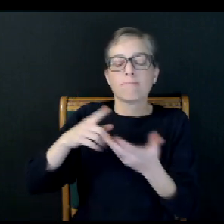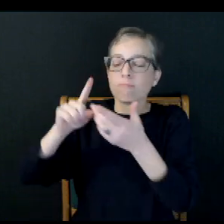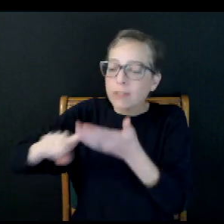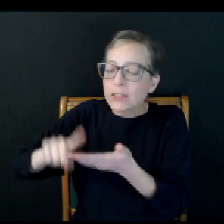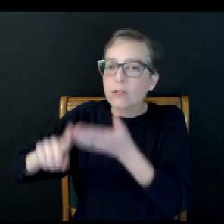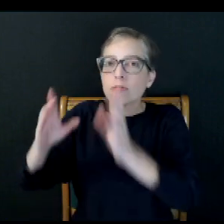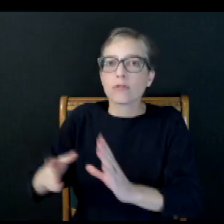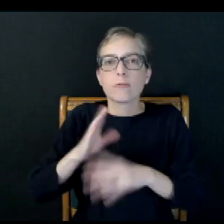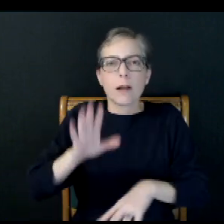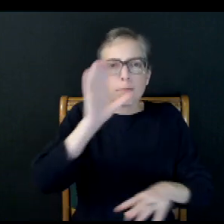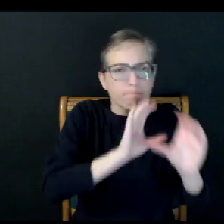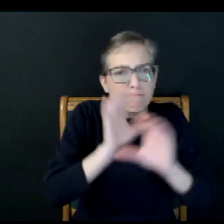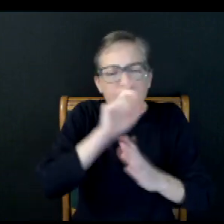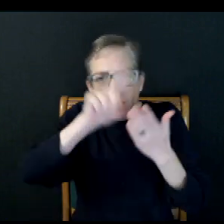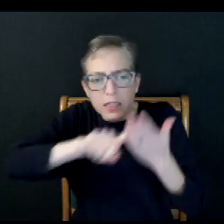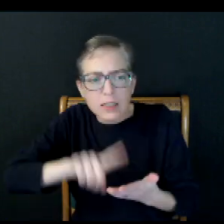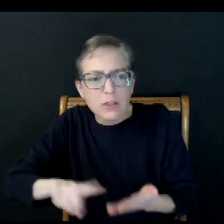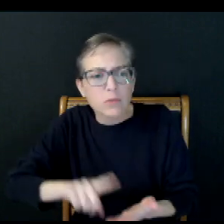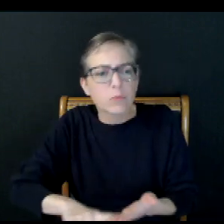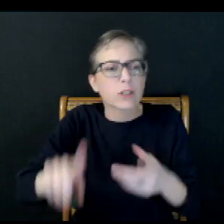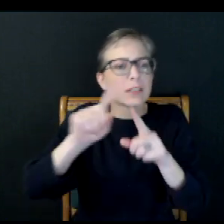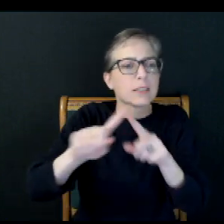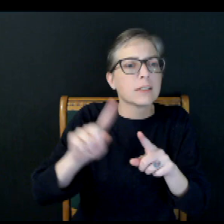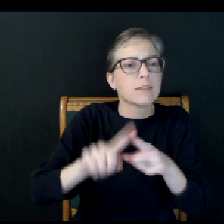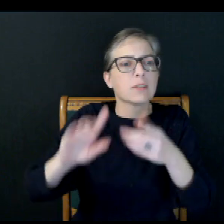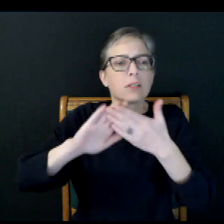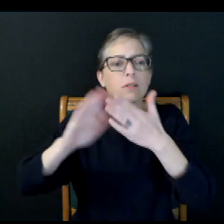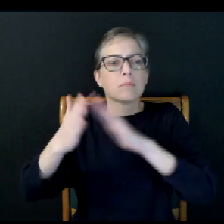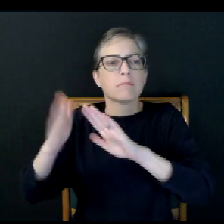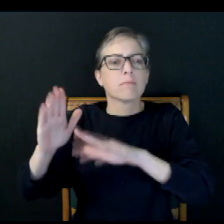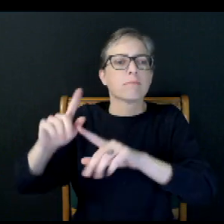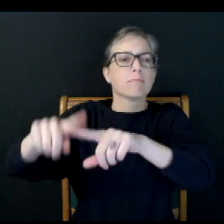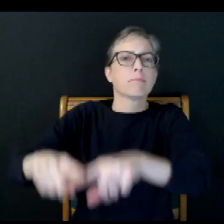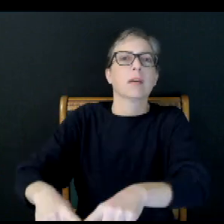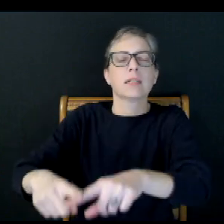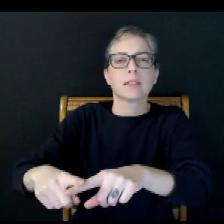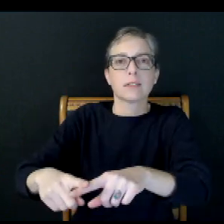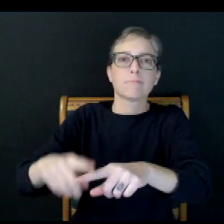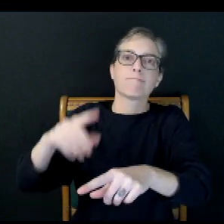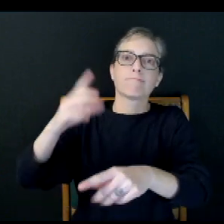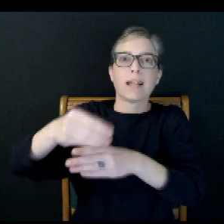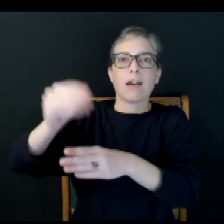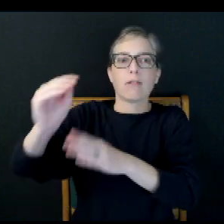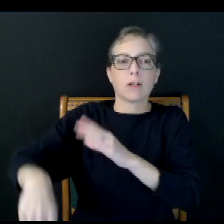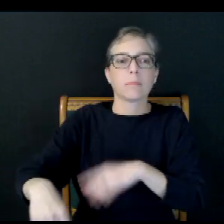also known as HCBS and LTSS, long term services and supports.